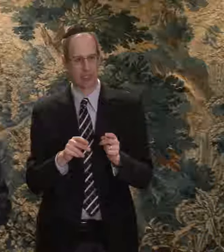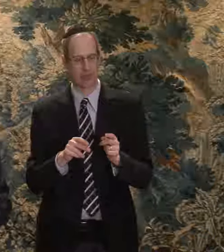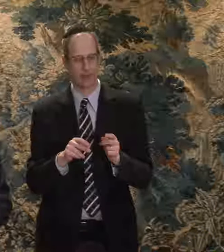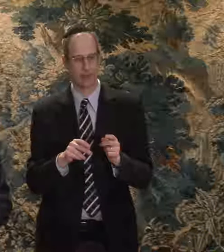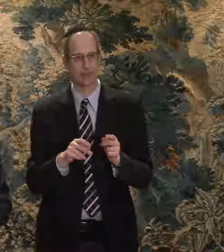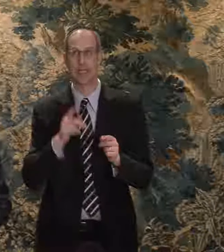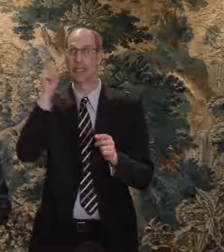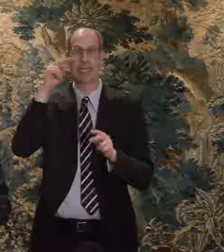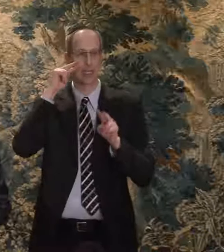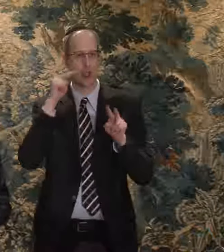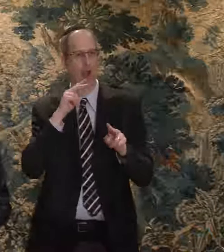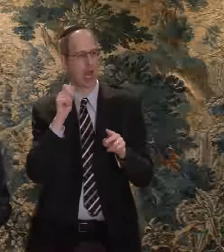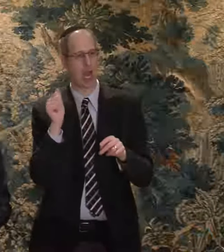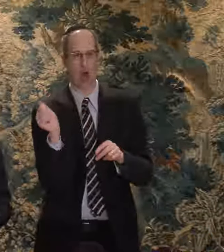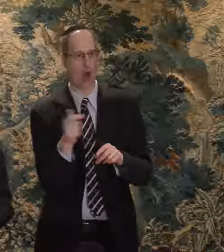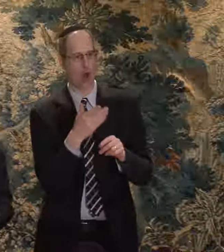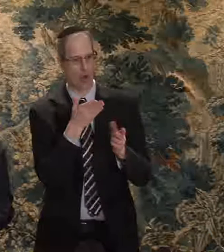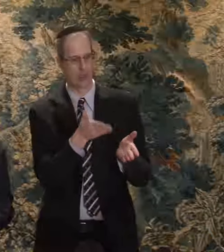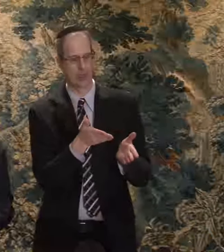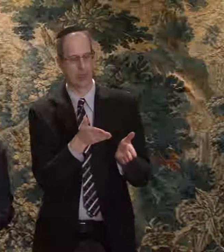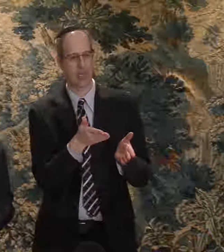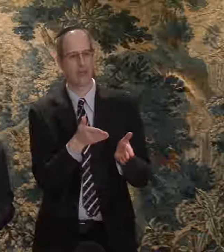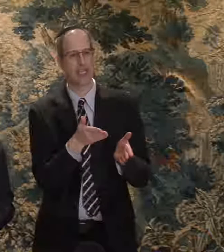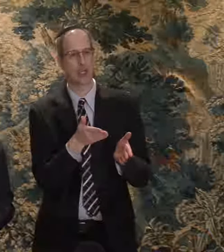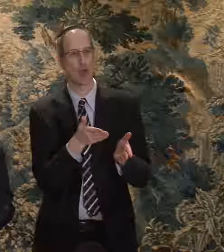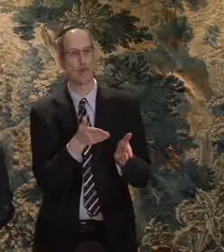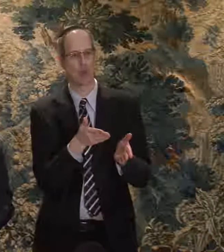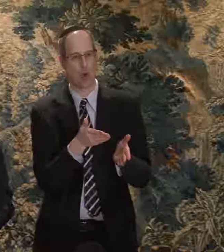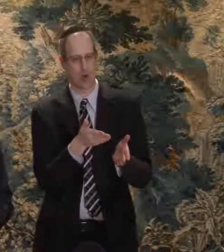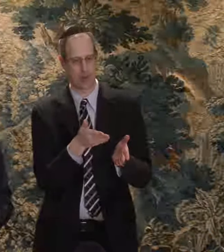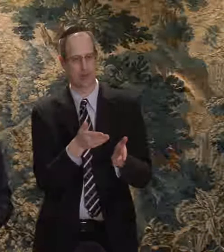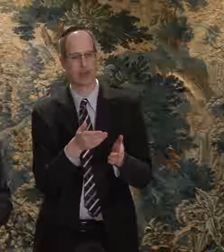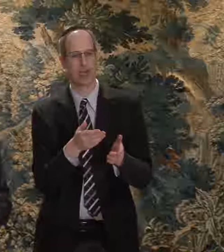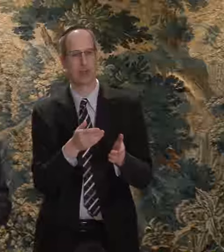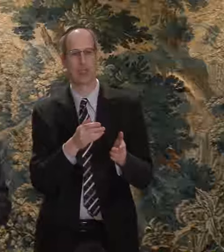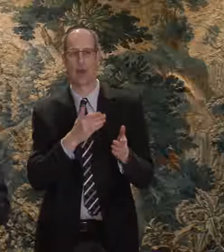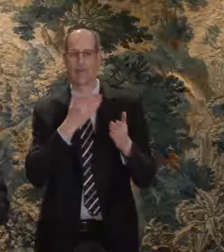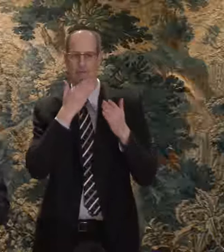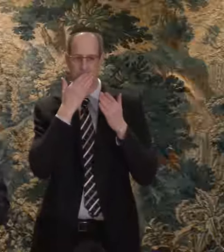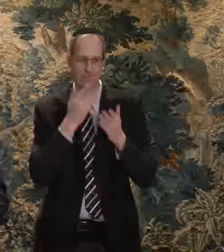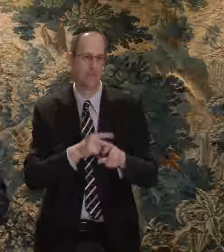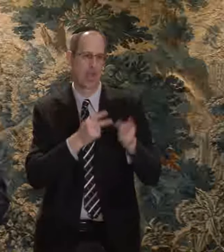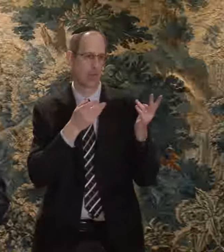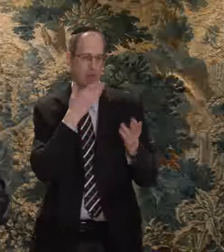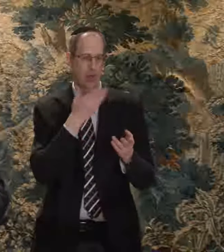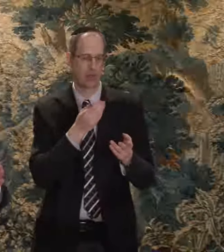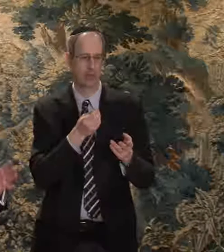everything that he did the he NATO's my ID and it was very good dr. Medich Moy